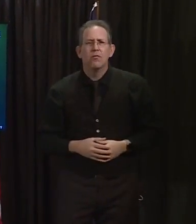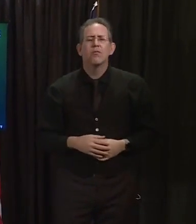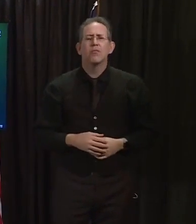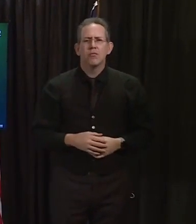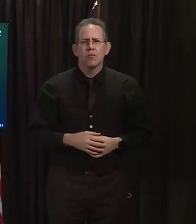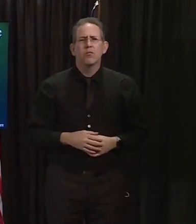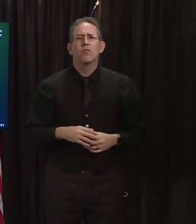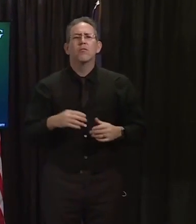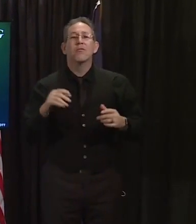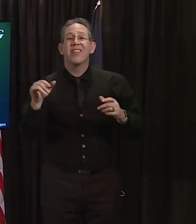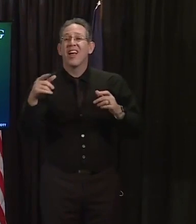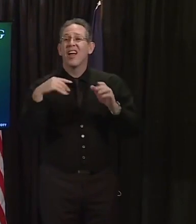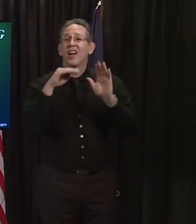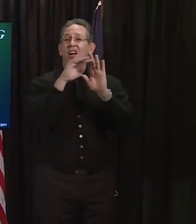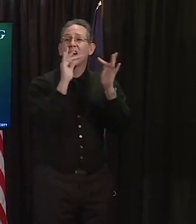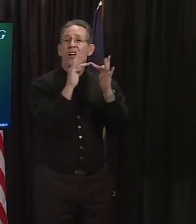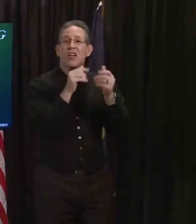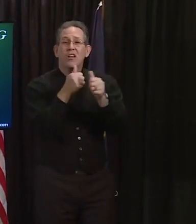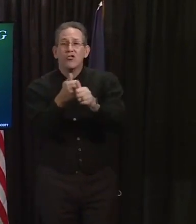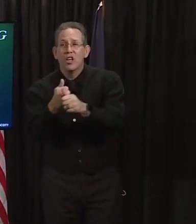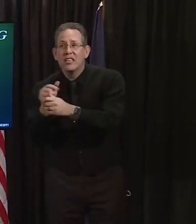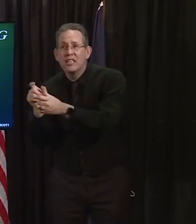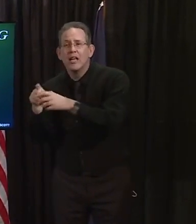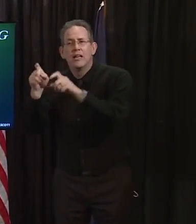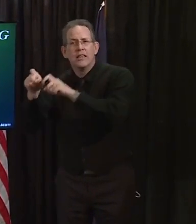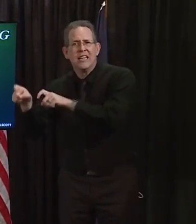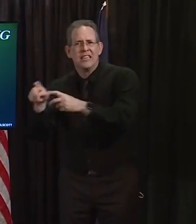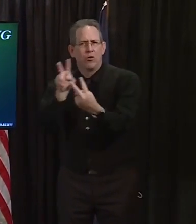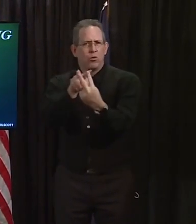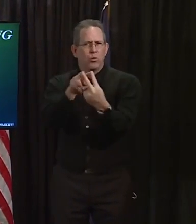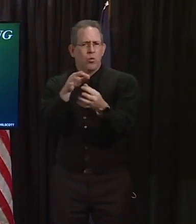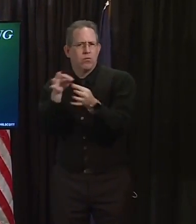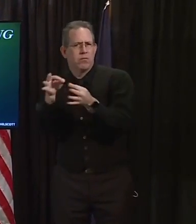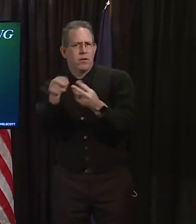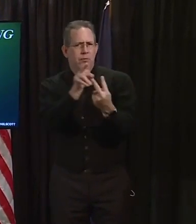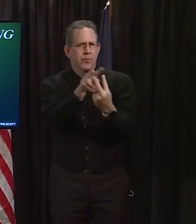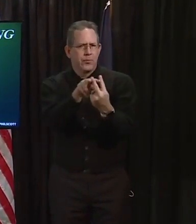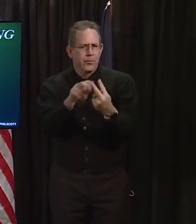I'd start off today by explaining some of the background on that decision. Uh in its announcement